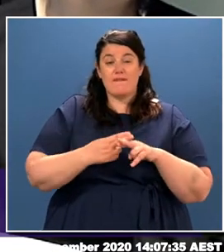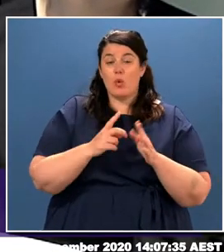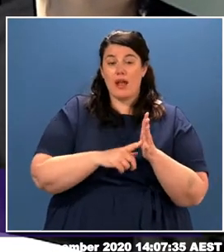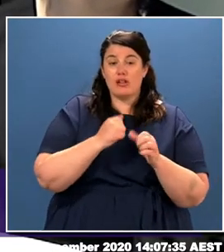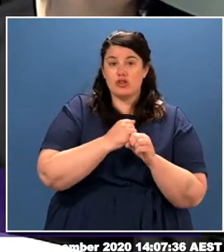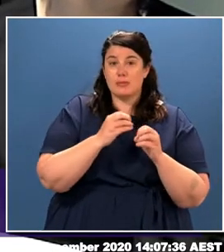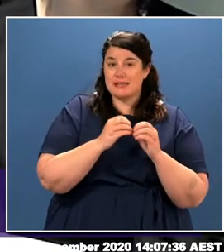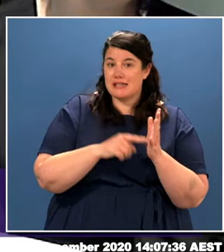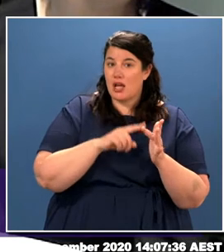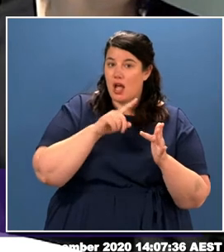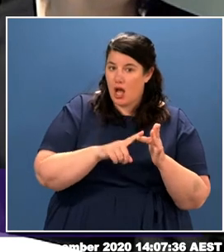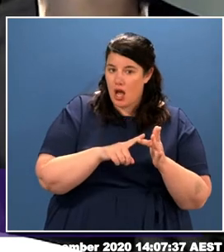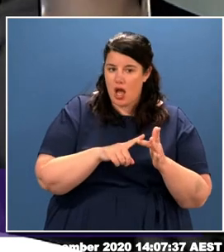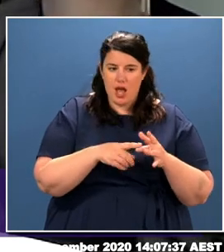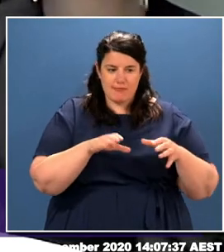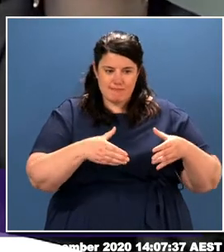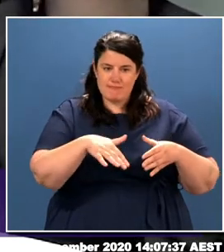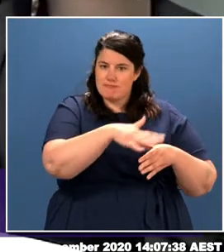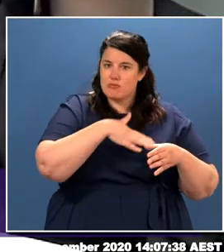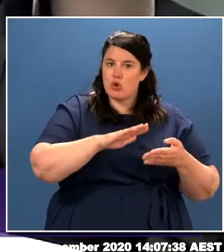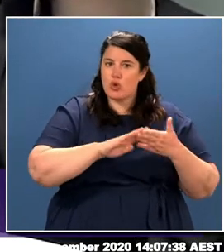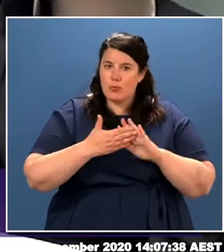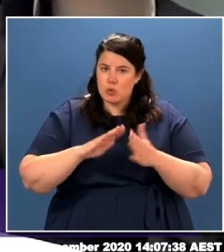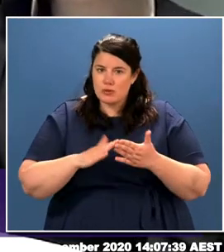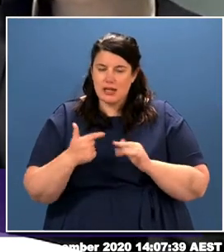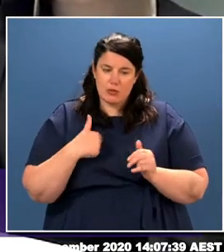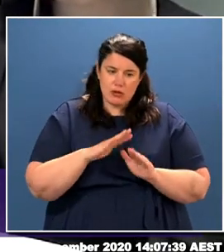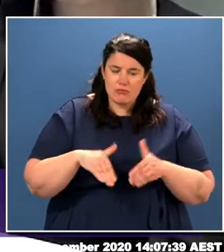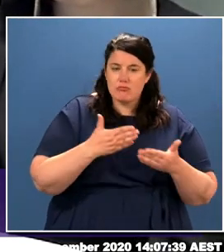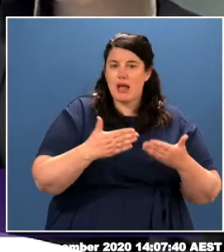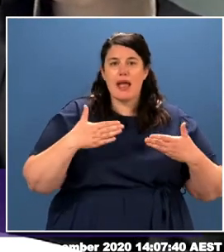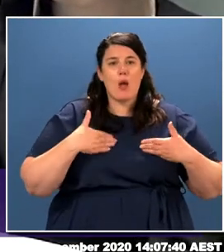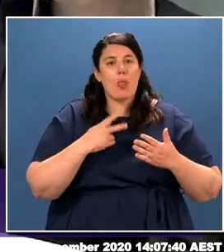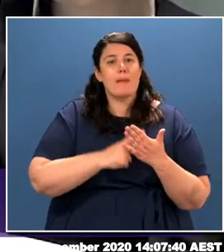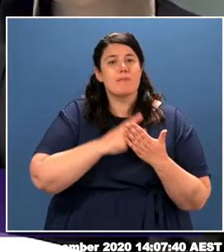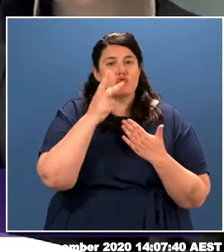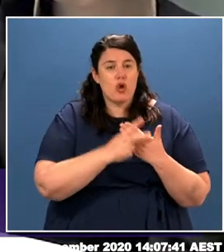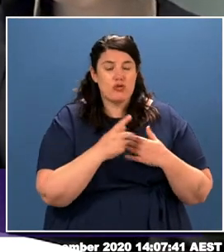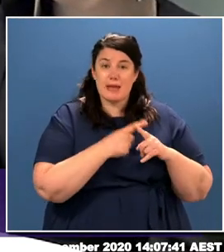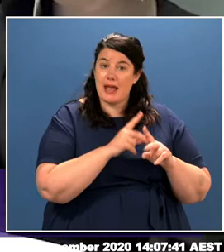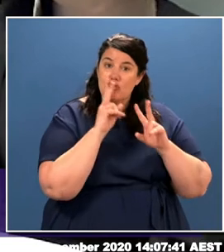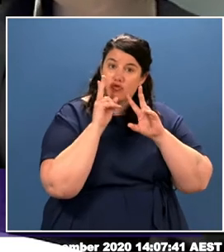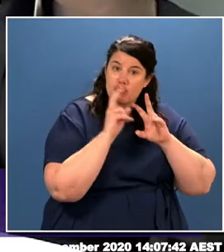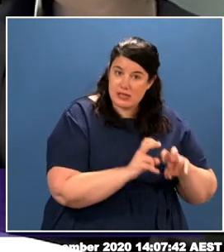and community controlled health organizations. We provide health-related programs, services and research focused on lesbian,